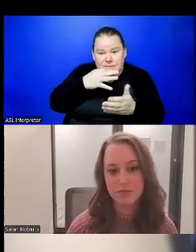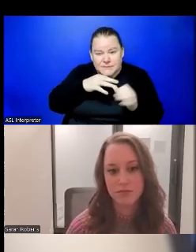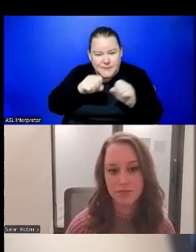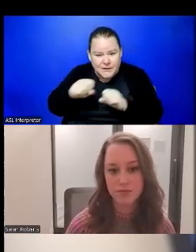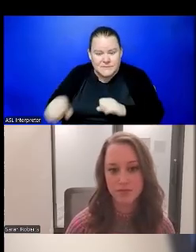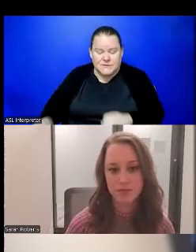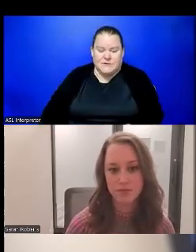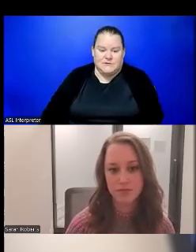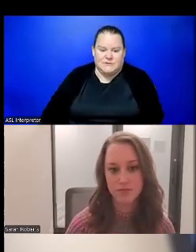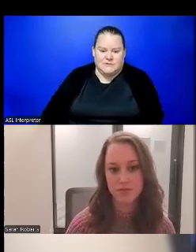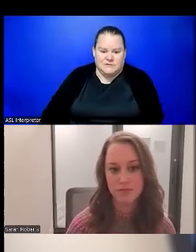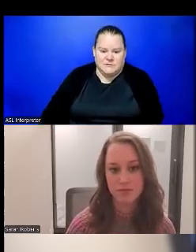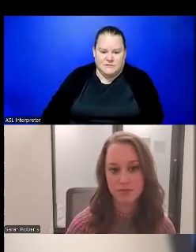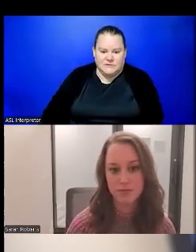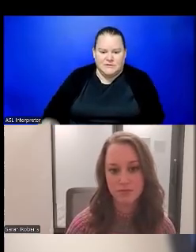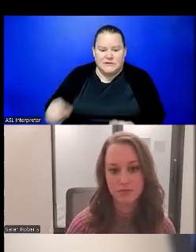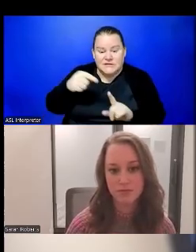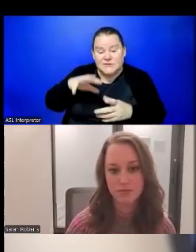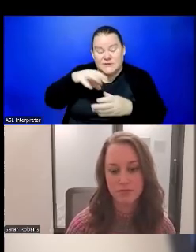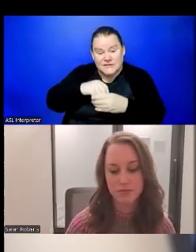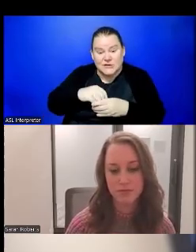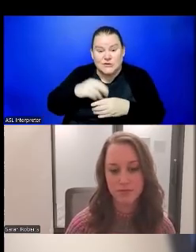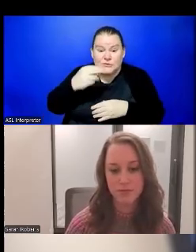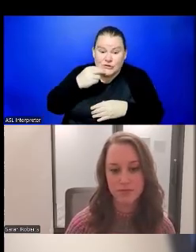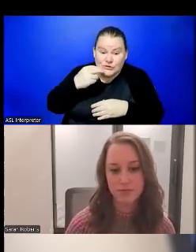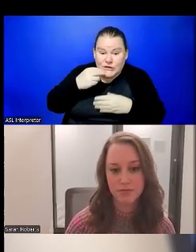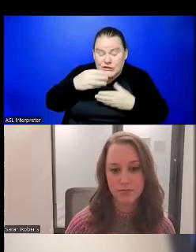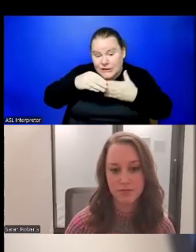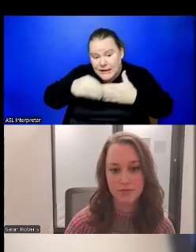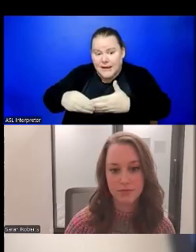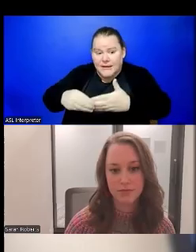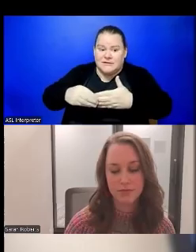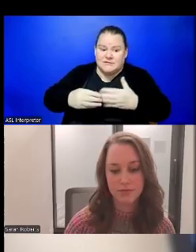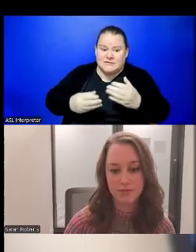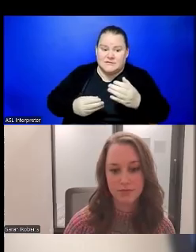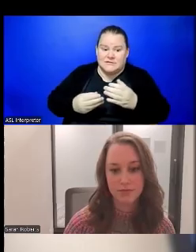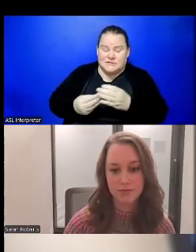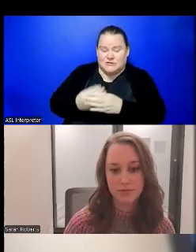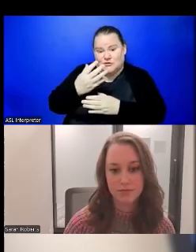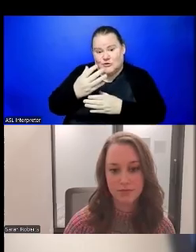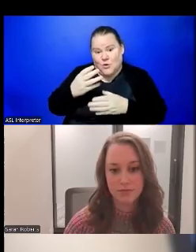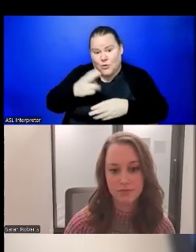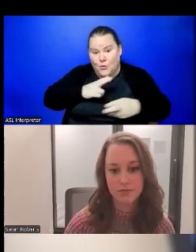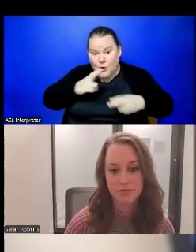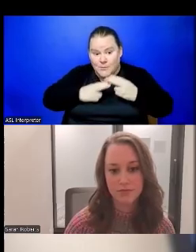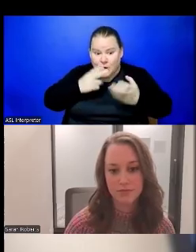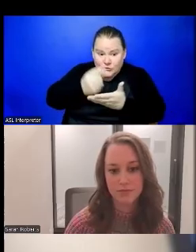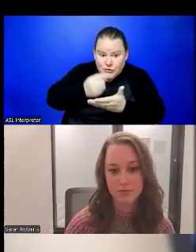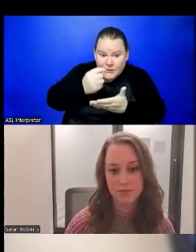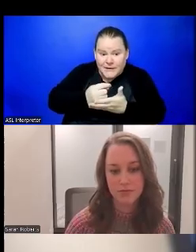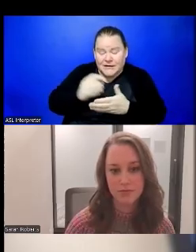This includes nutritional guidance, growth hormone treatment, oxygenation and initiation of early intervention